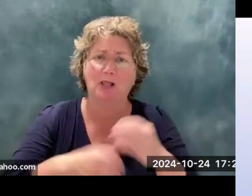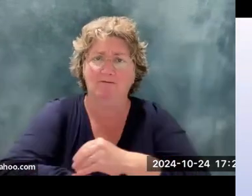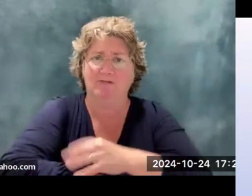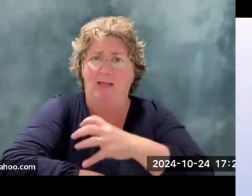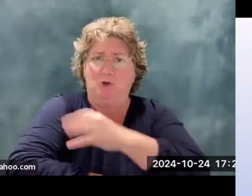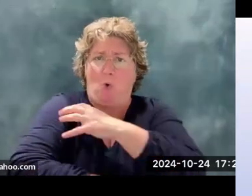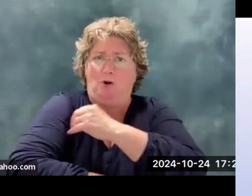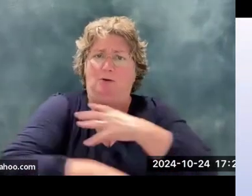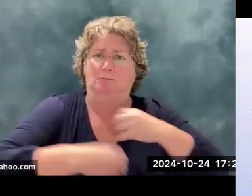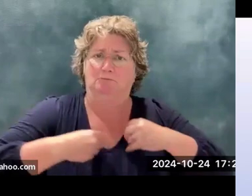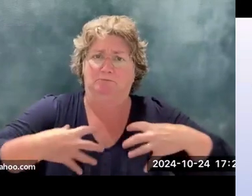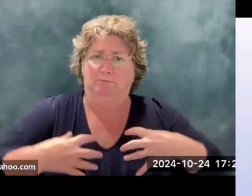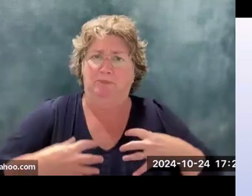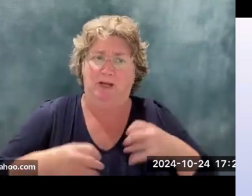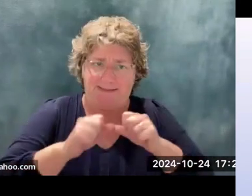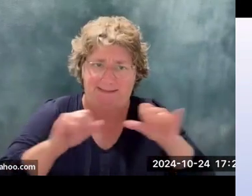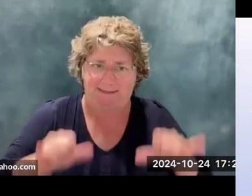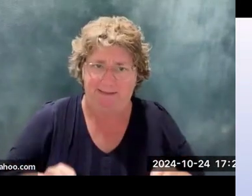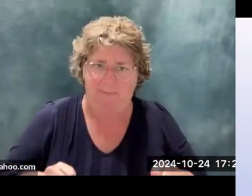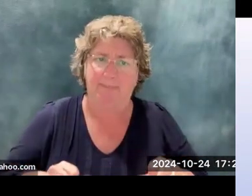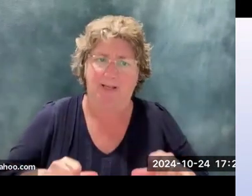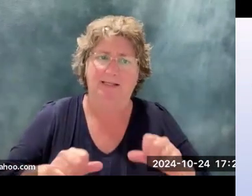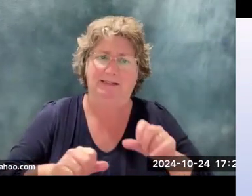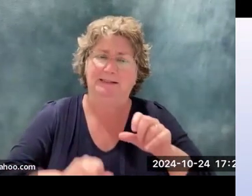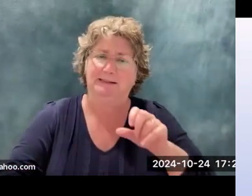And these are vaccine preventable complications.